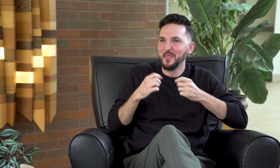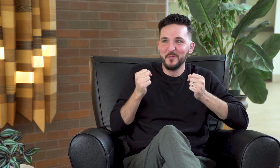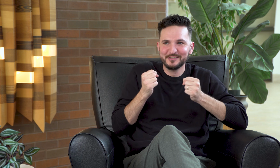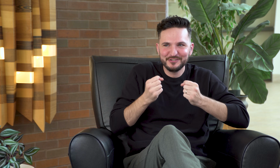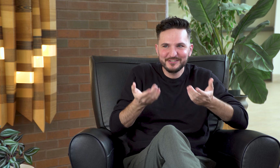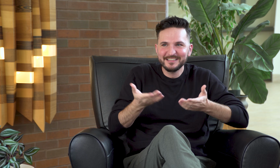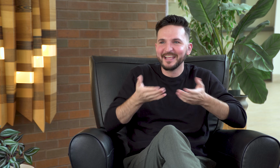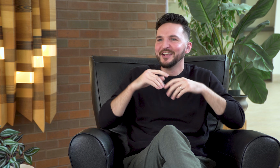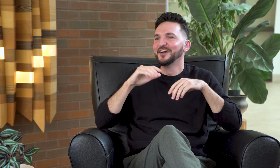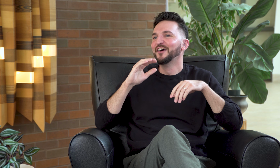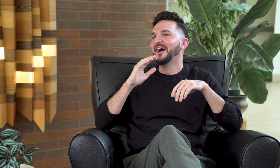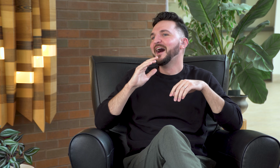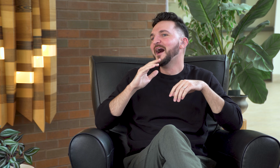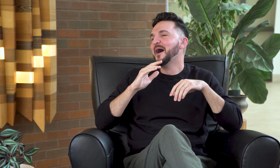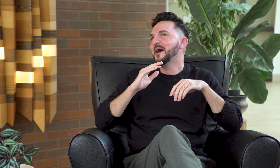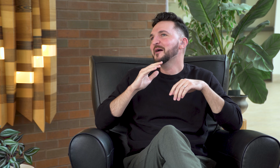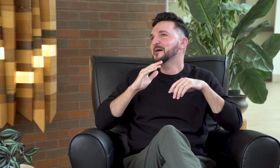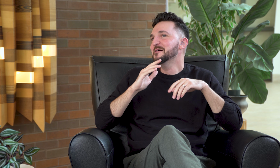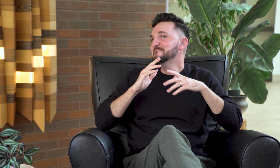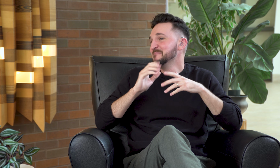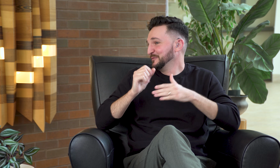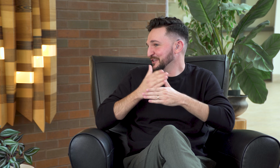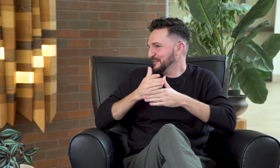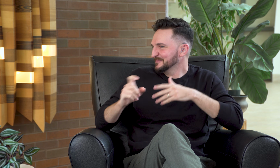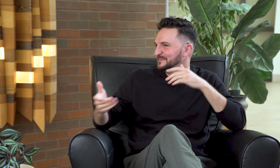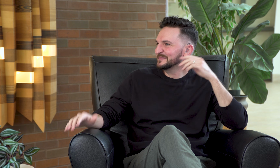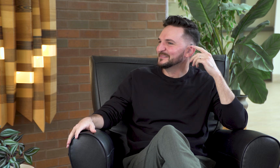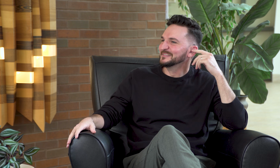about the winters here, anything you’d share?